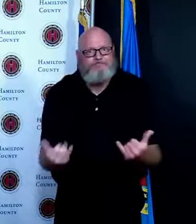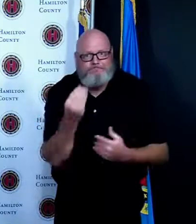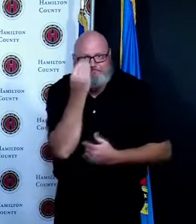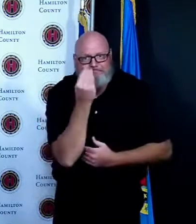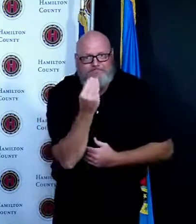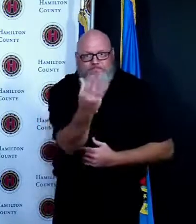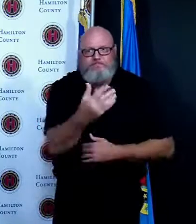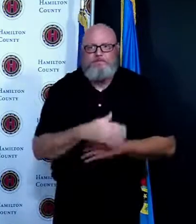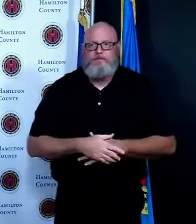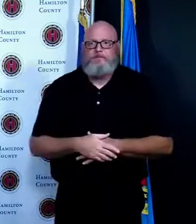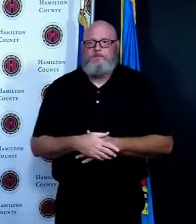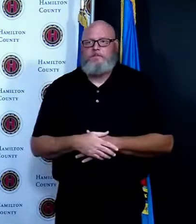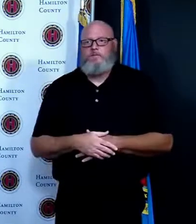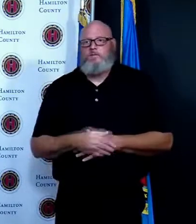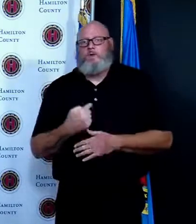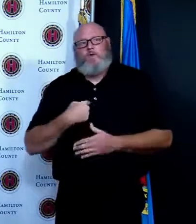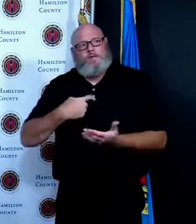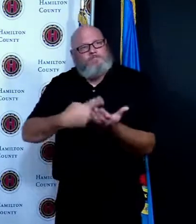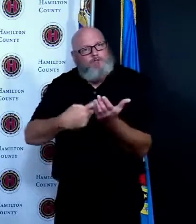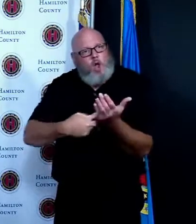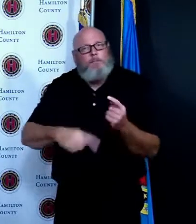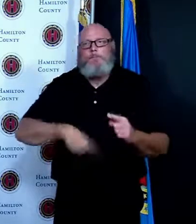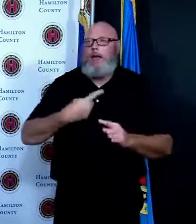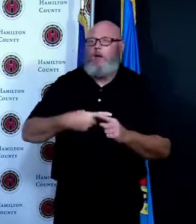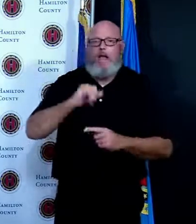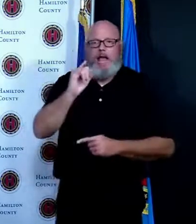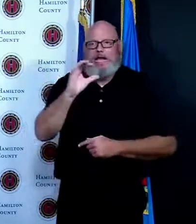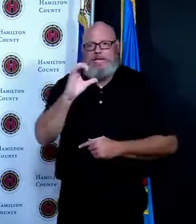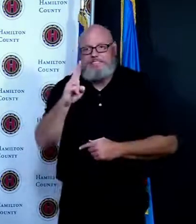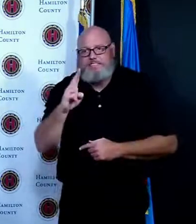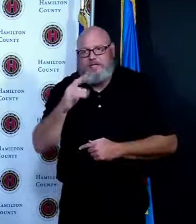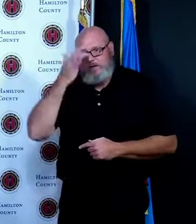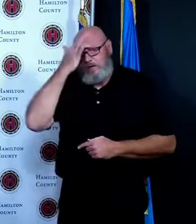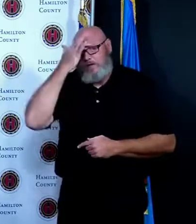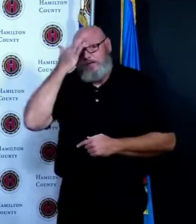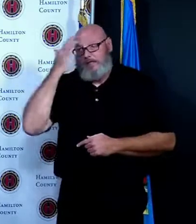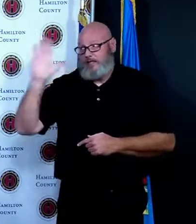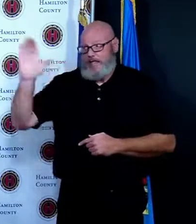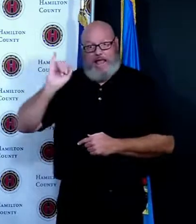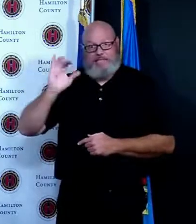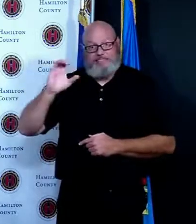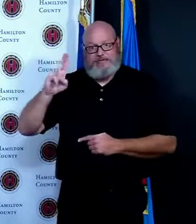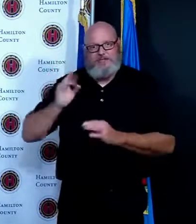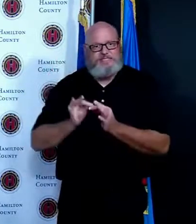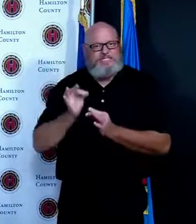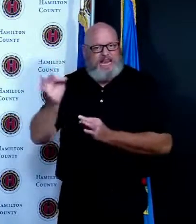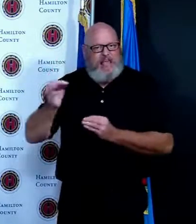care unit emissions these are delayed as well they are starting to increase but at a much slower rate